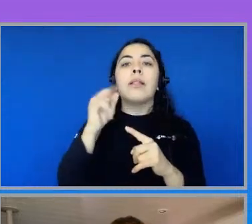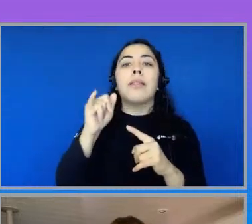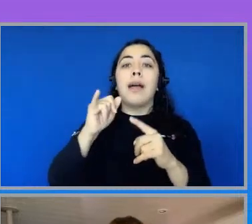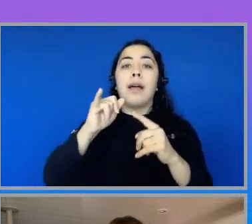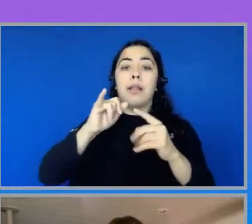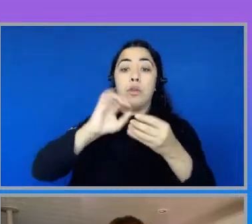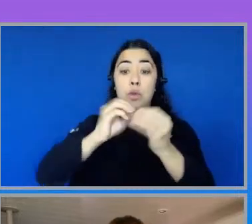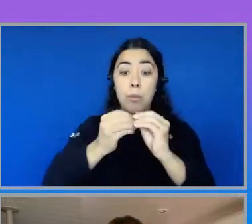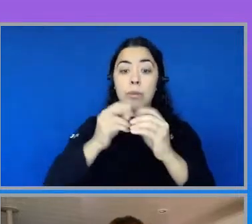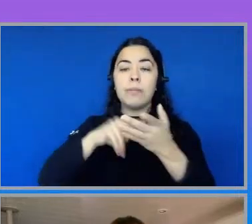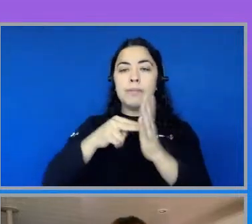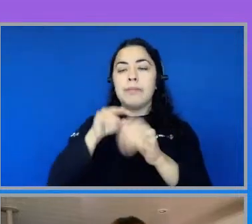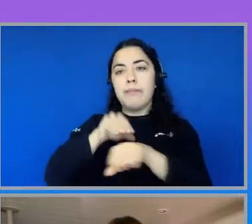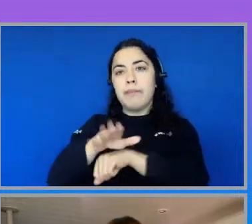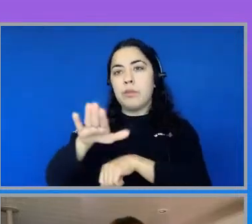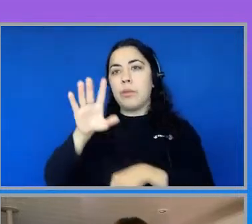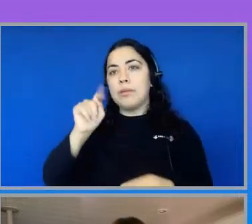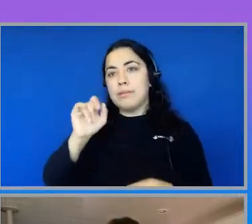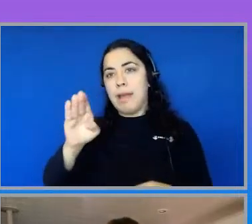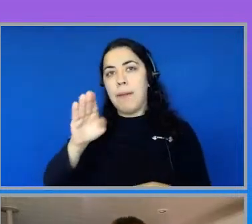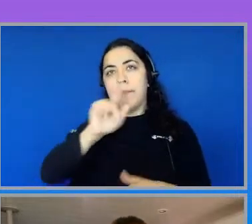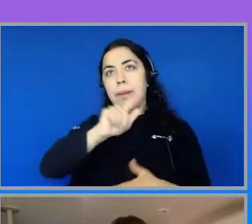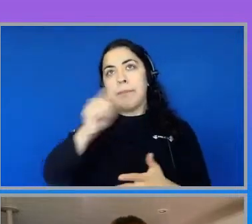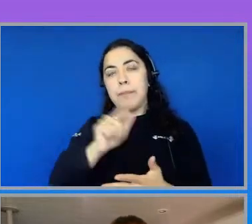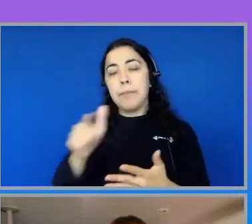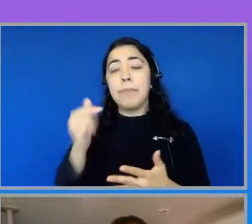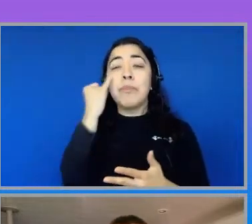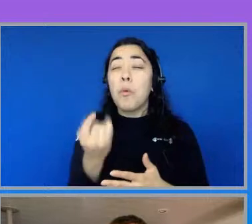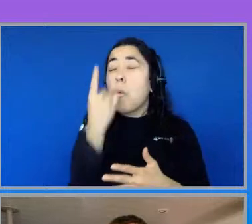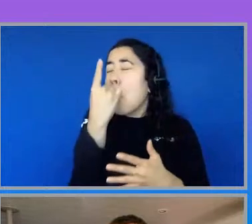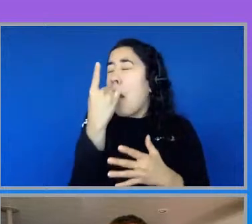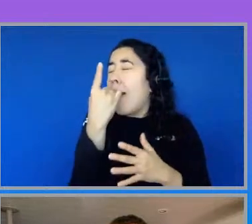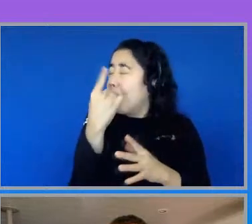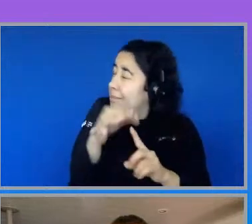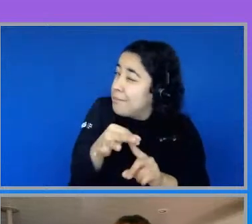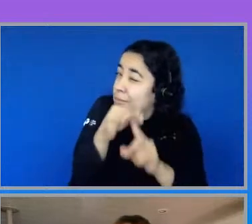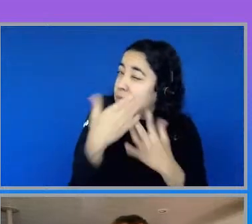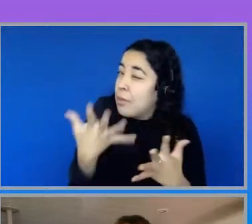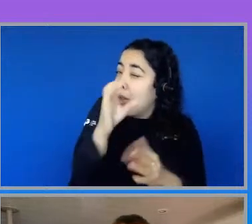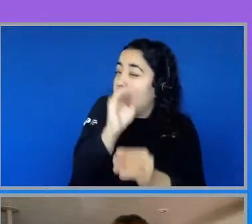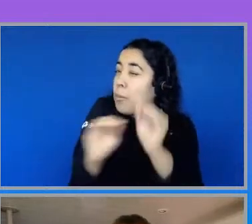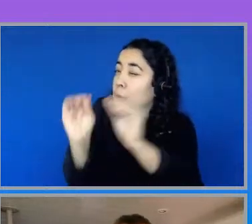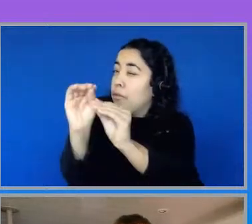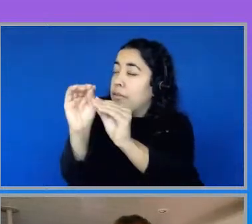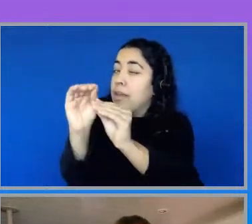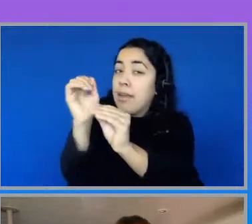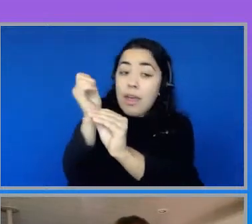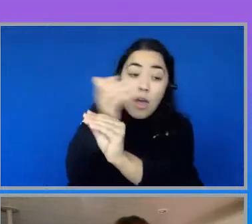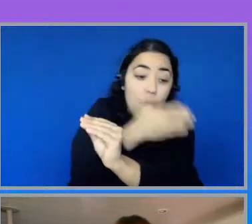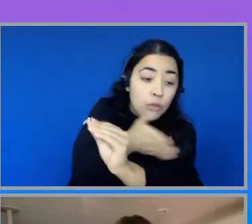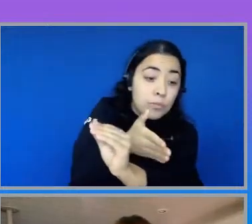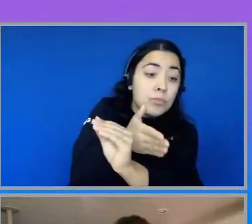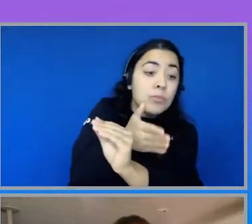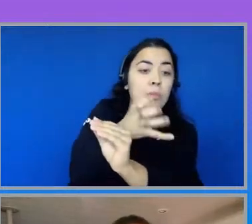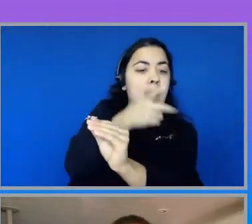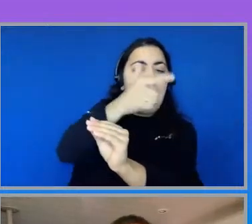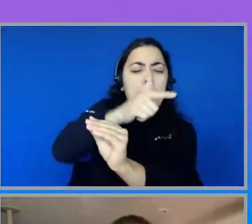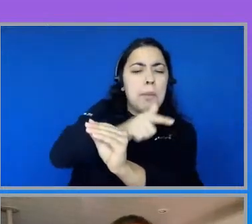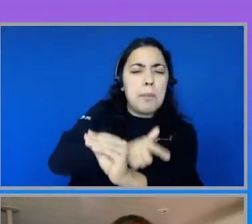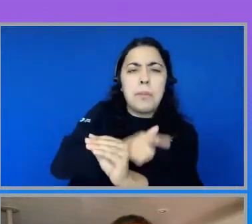really if you've got one special thing you want to move around, but everything else you just